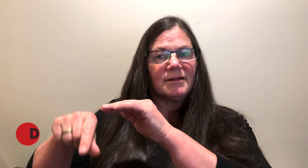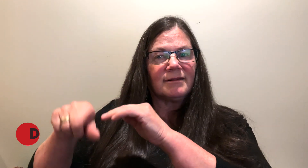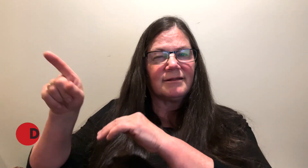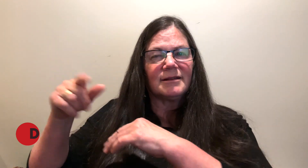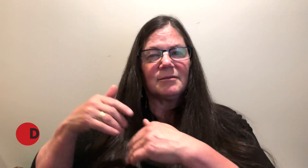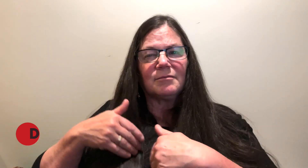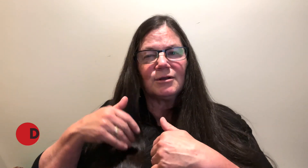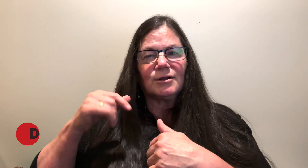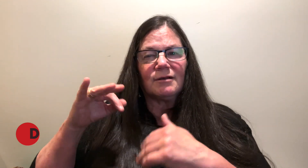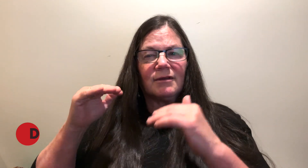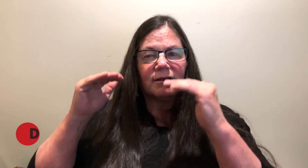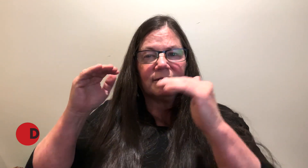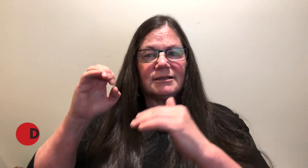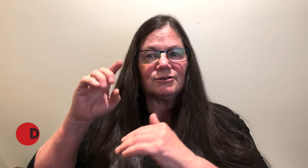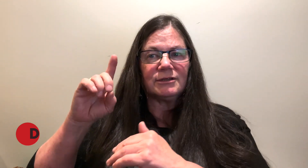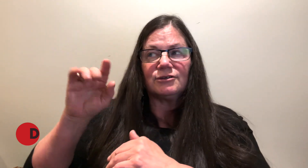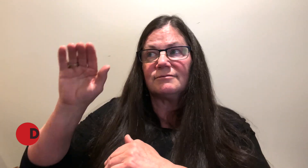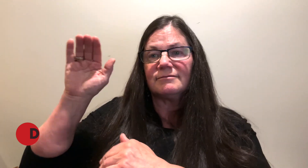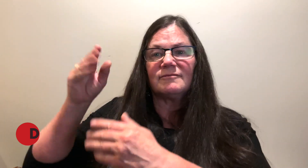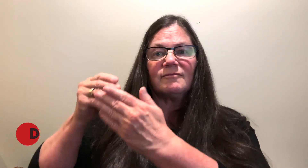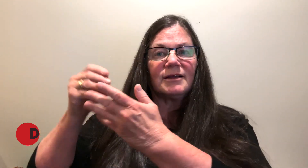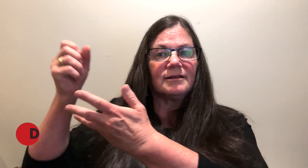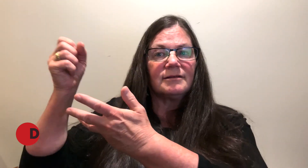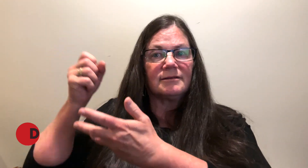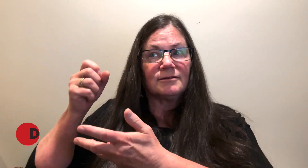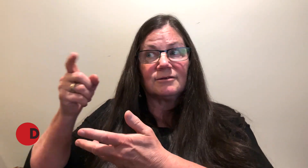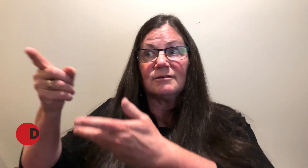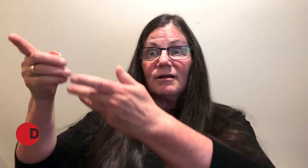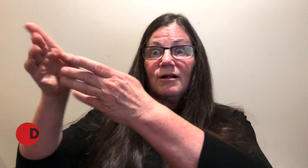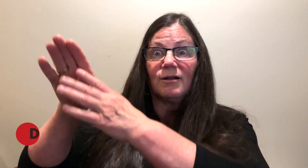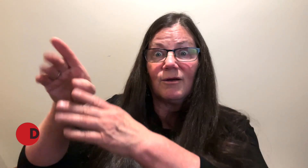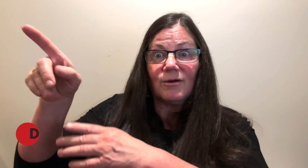the Minister of Advanced Education which provides funding.